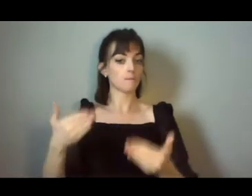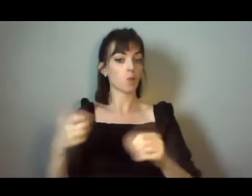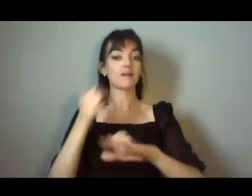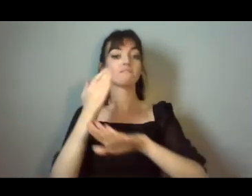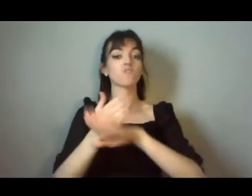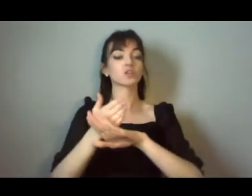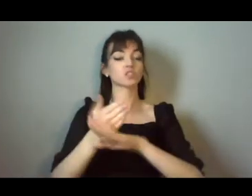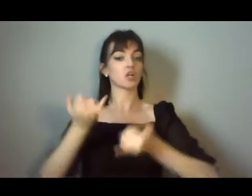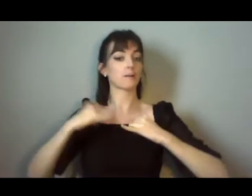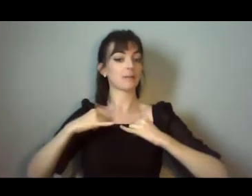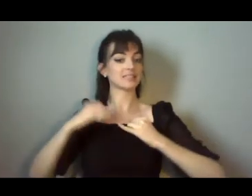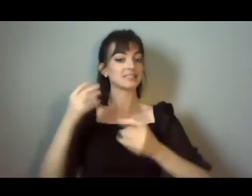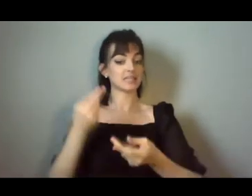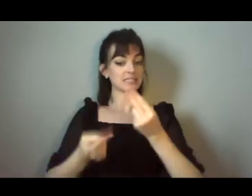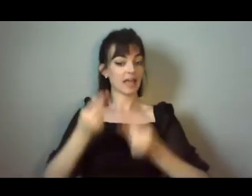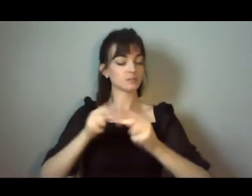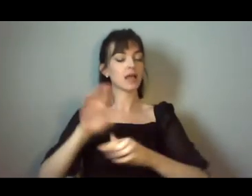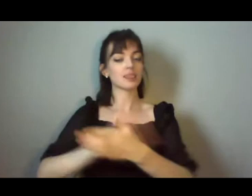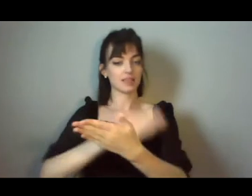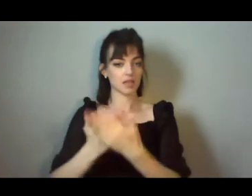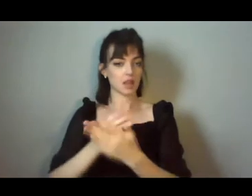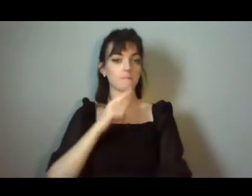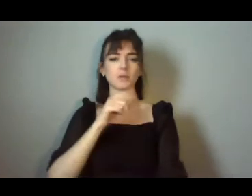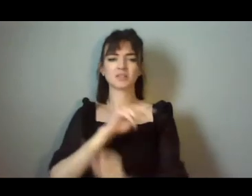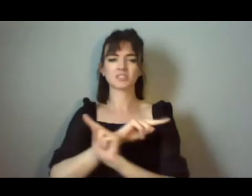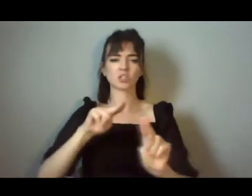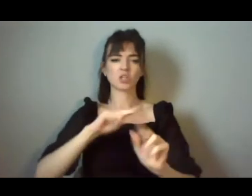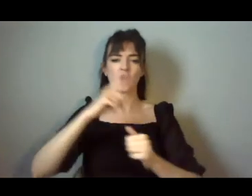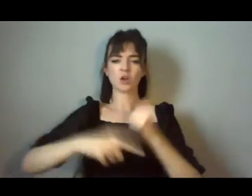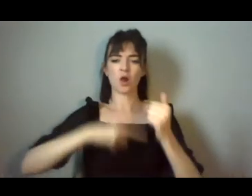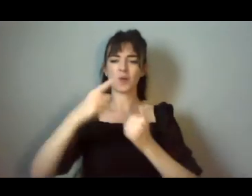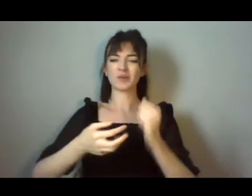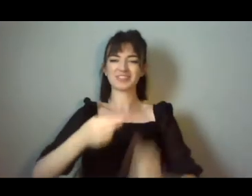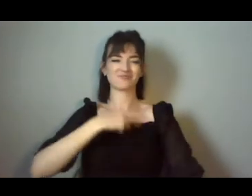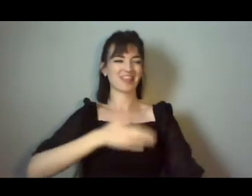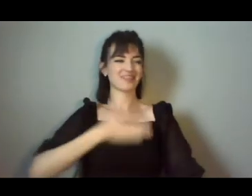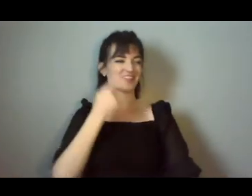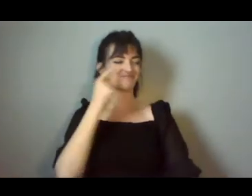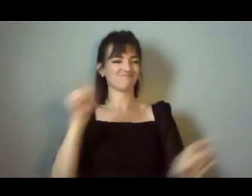the legal position, but it's not always reflected in reality as the other speakers have mentioned.